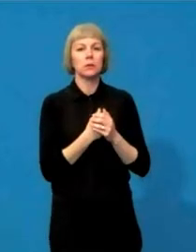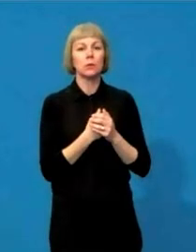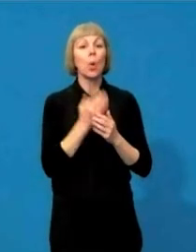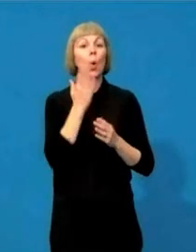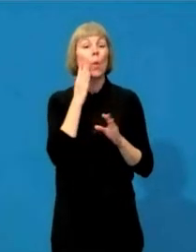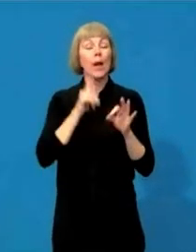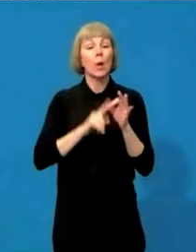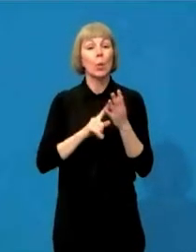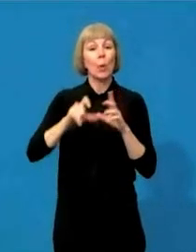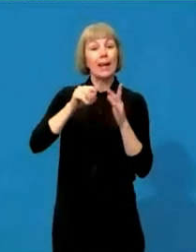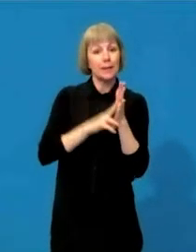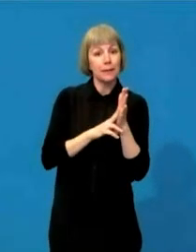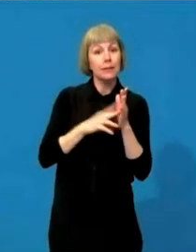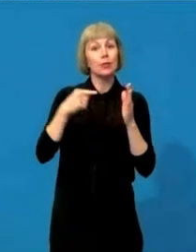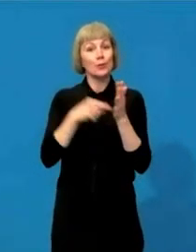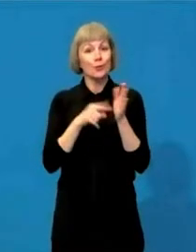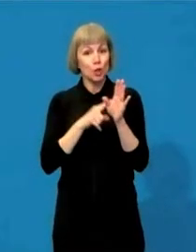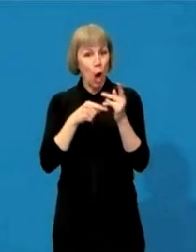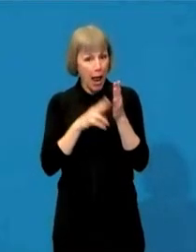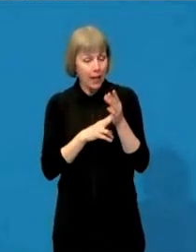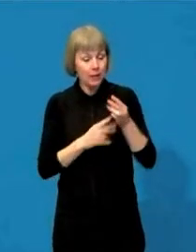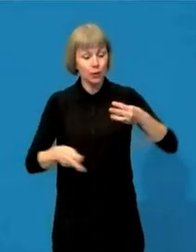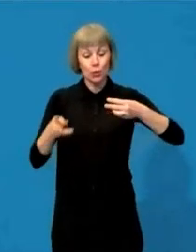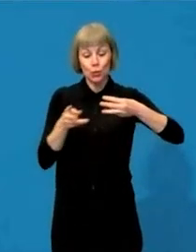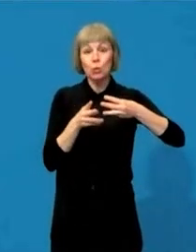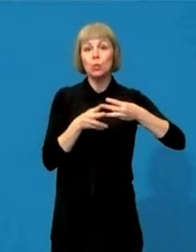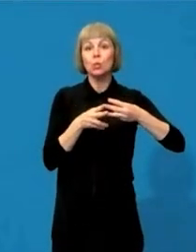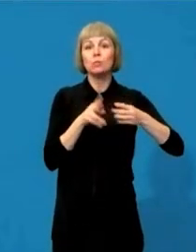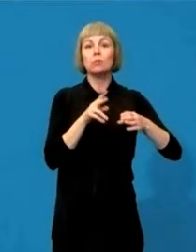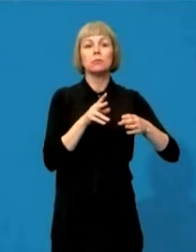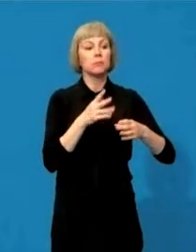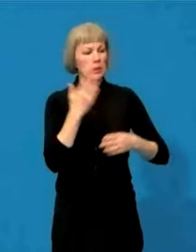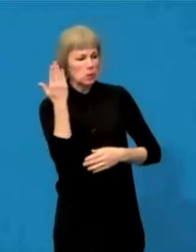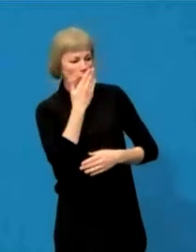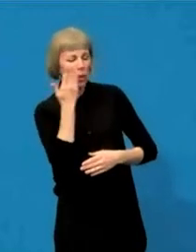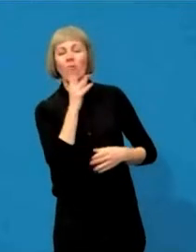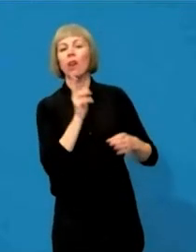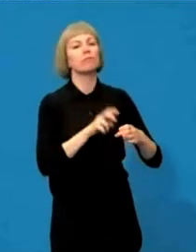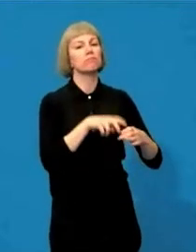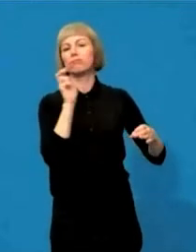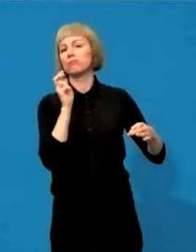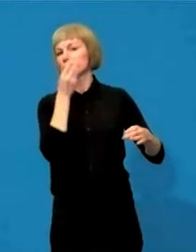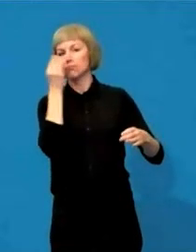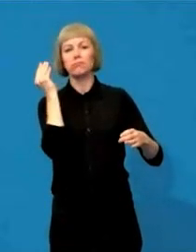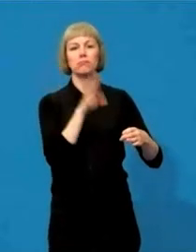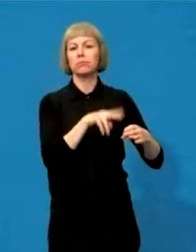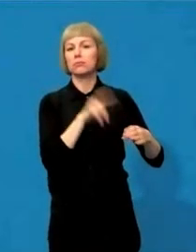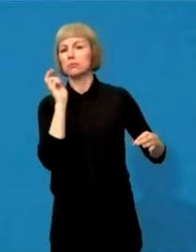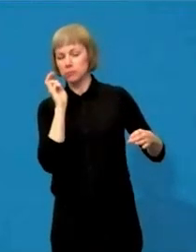school and wouldn't go to school, even though we're - Marmingee and I are both - Marmingee is a school teacher and I support the school, we were unable to get the kid to